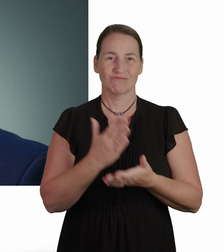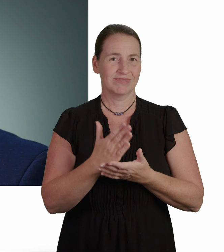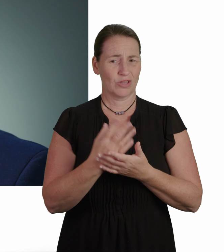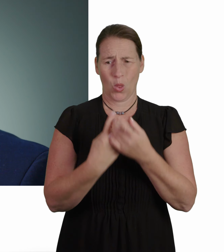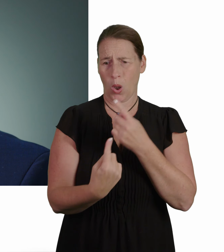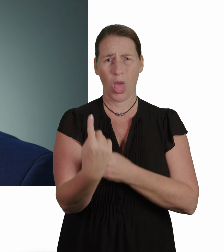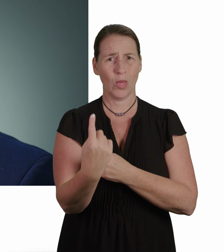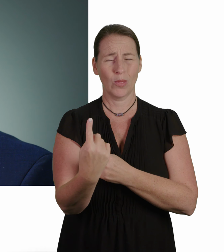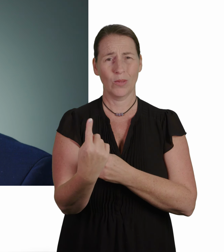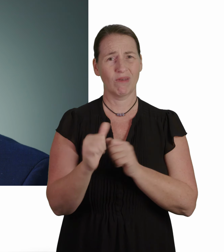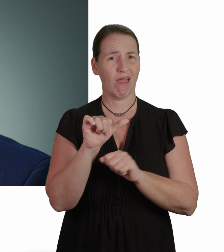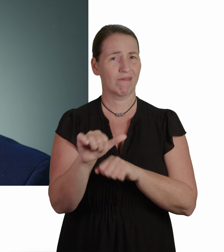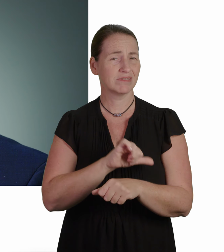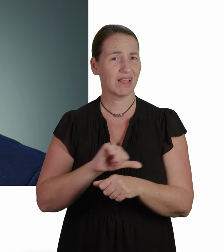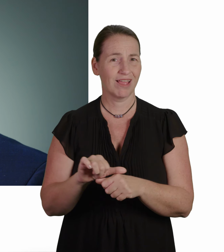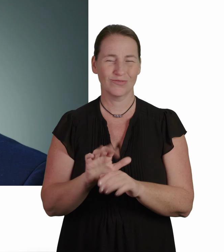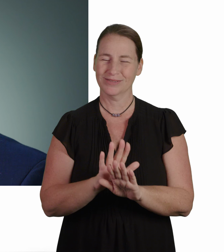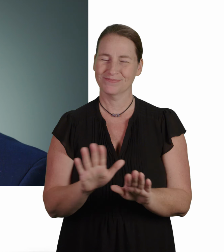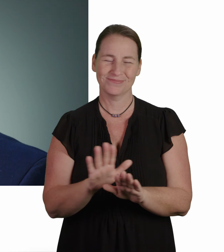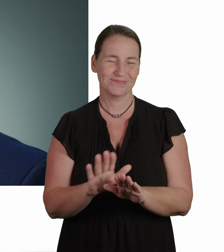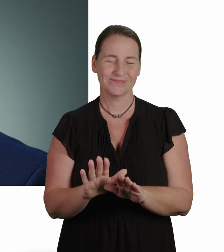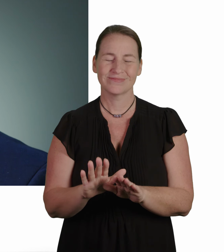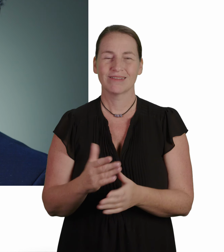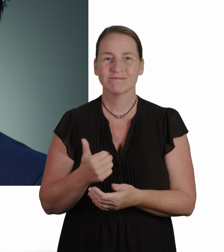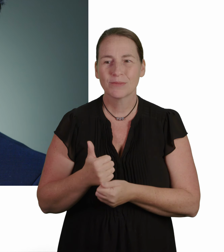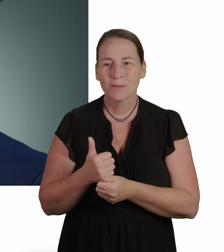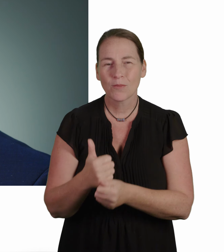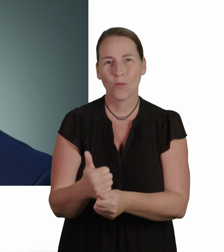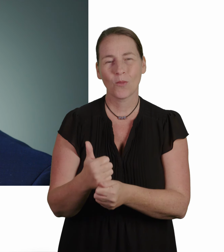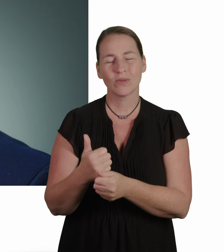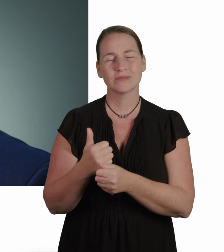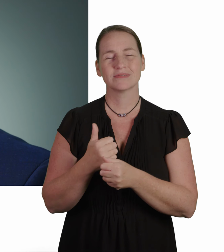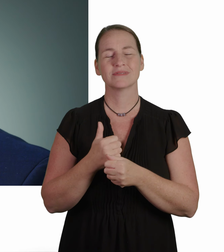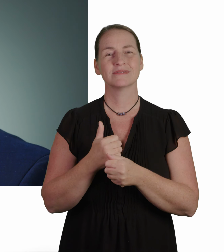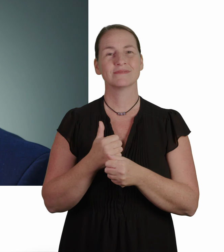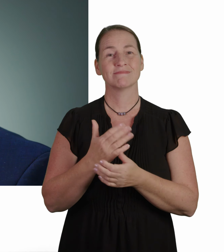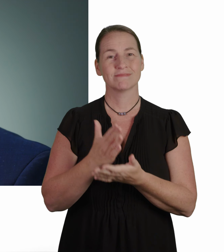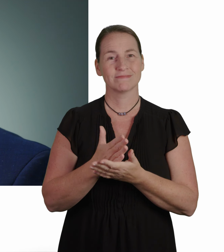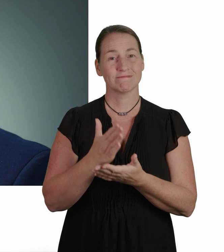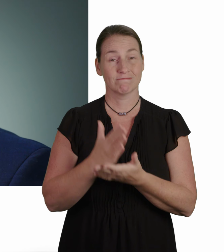where the patient is left on their own after the surgery. They're very well supported. And that is, you know,